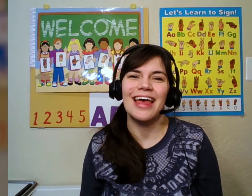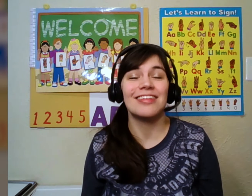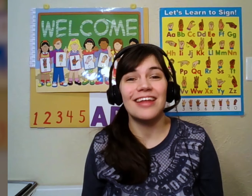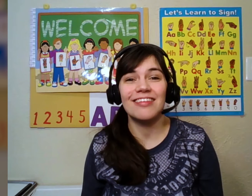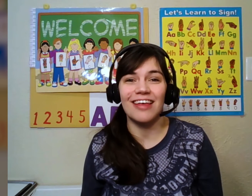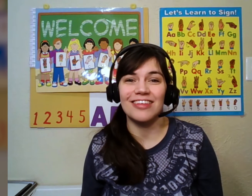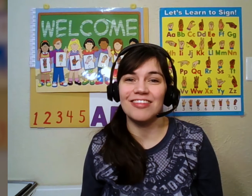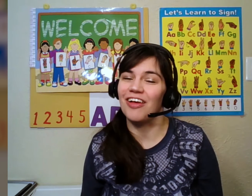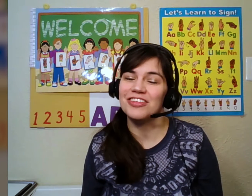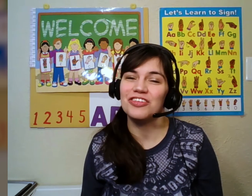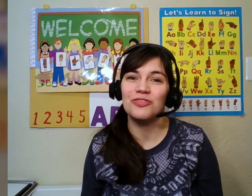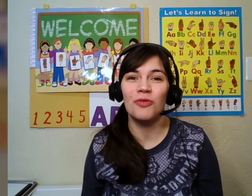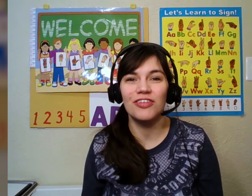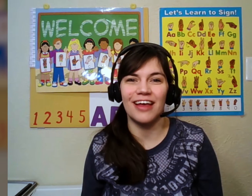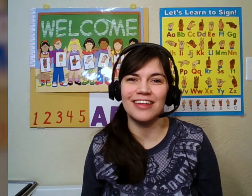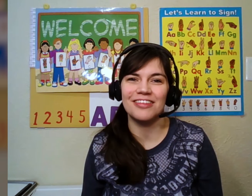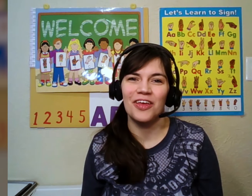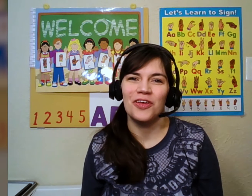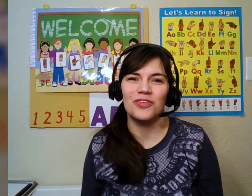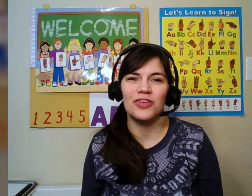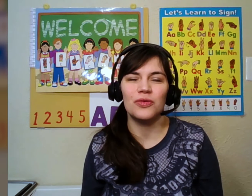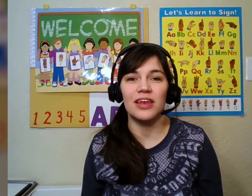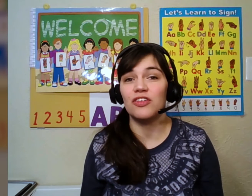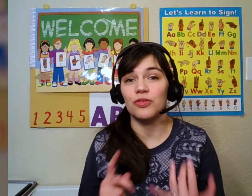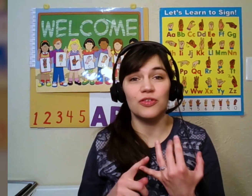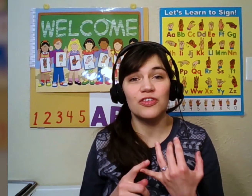And in the next lessons, I'll teach you more signs so that you can introduce